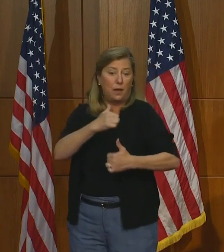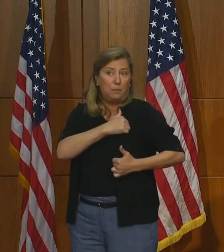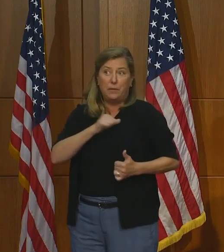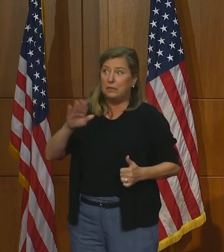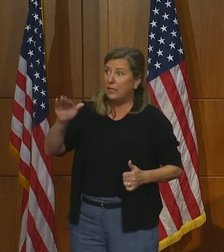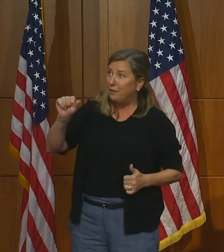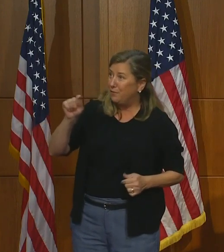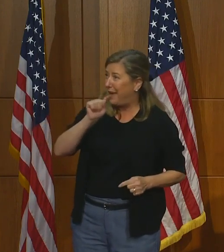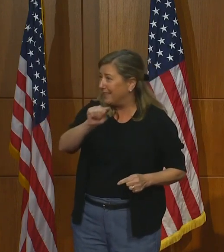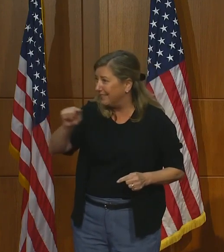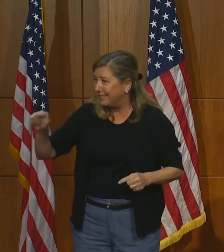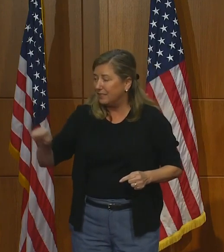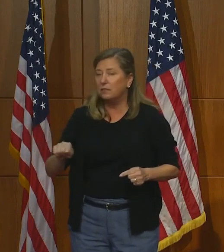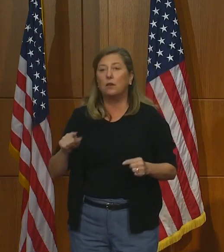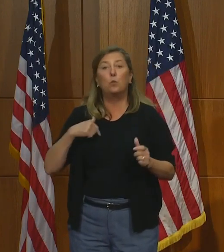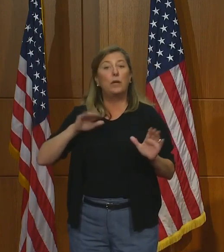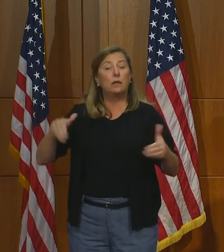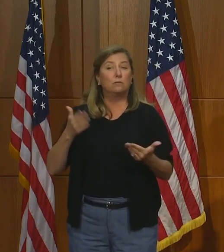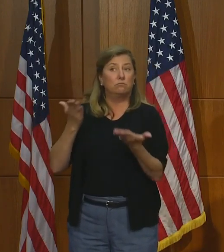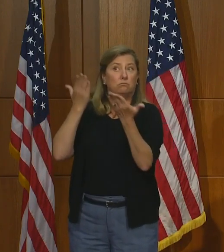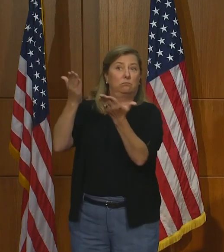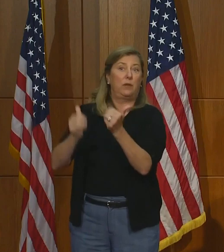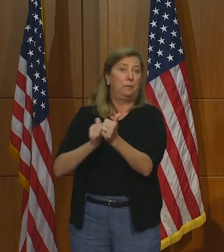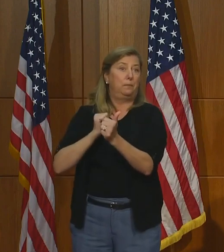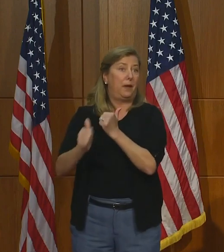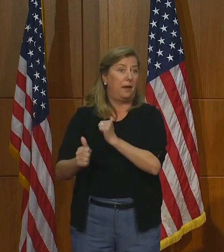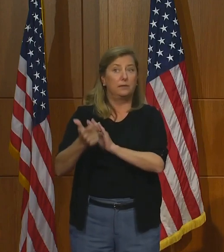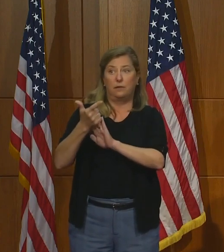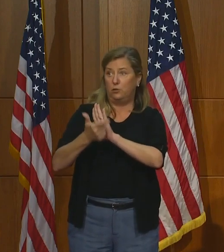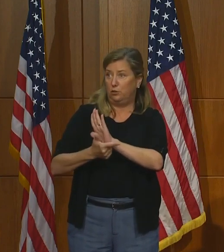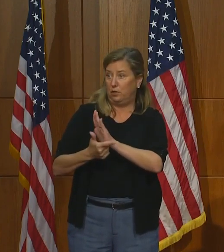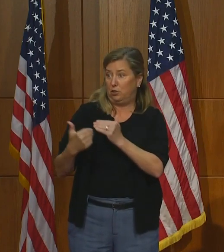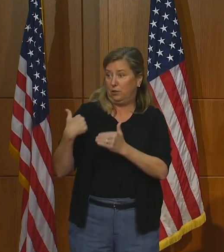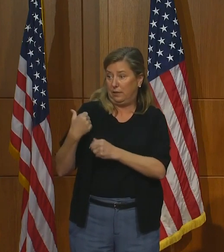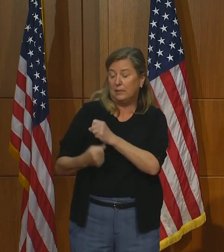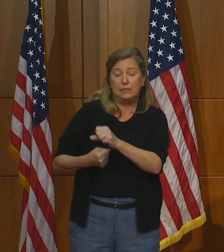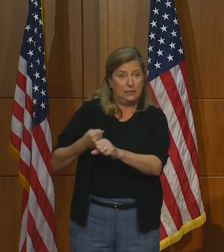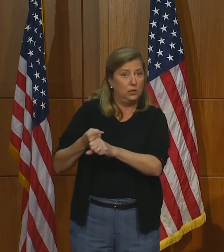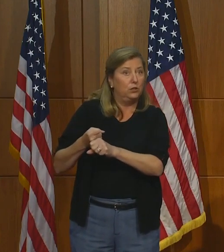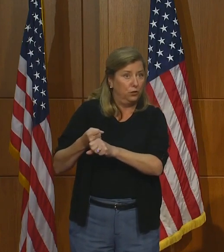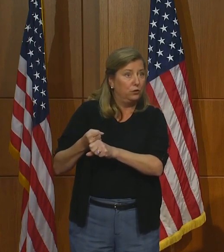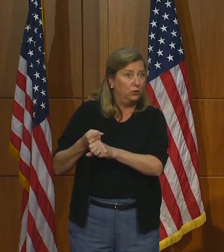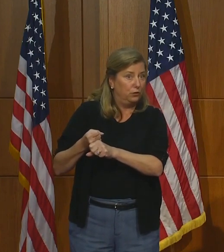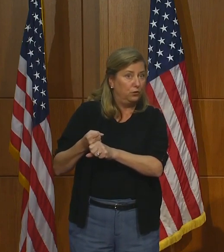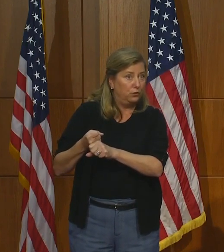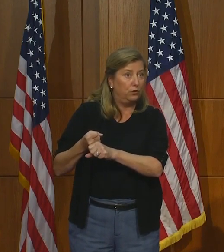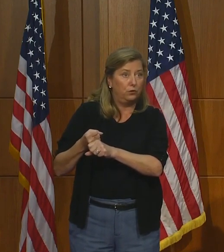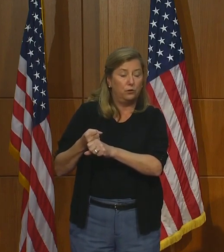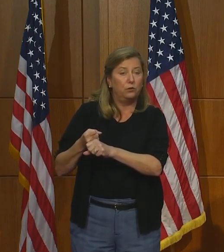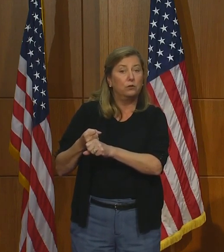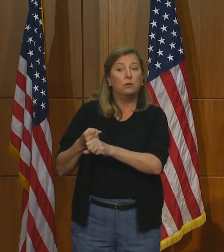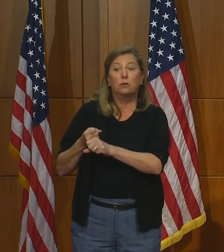NAMES MILITARY BASES- WE-